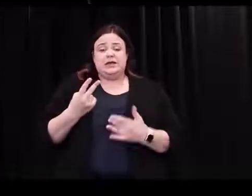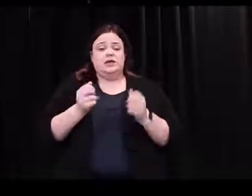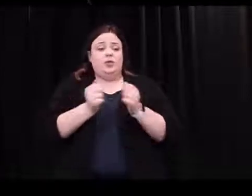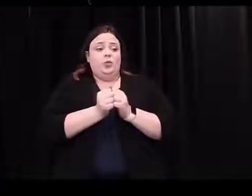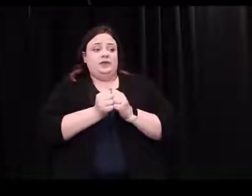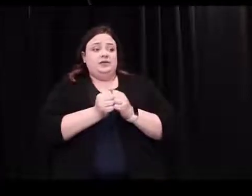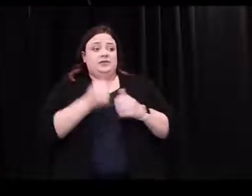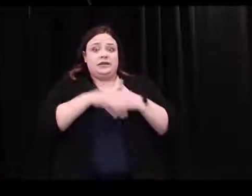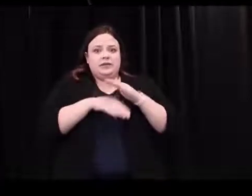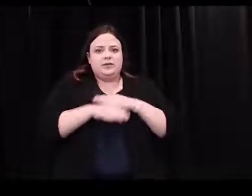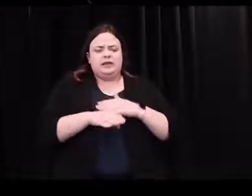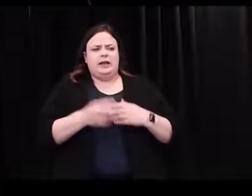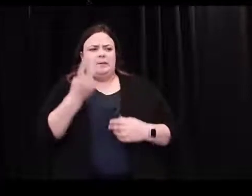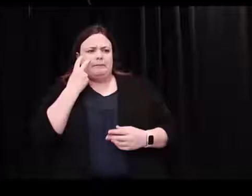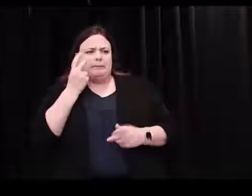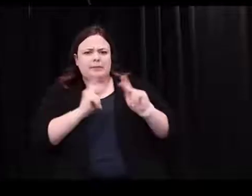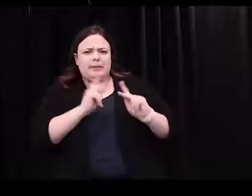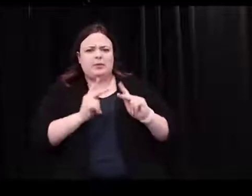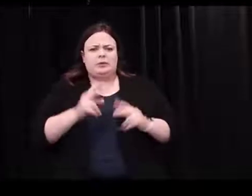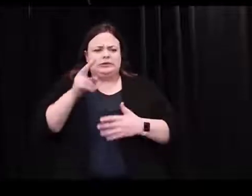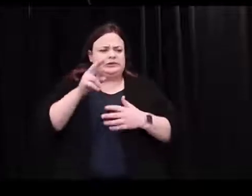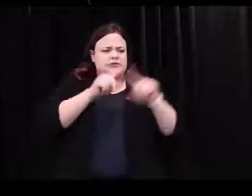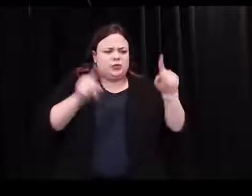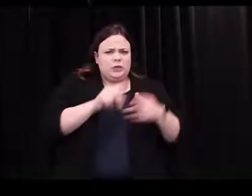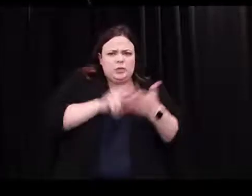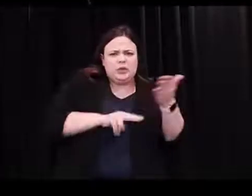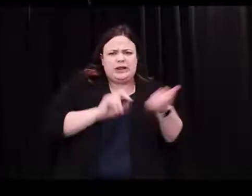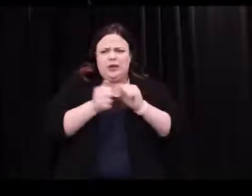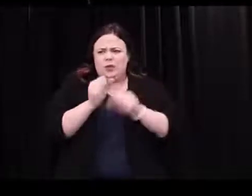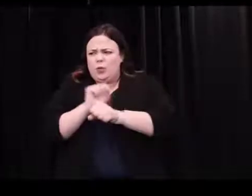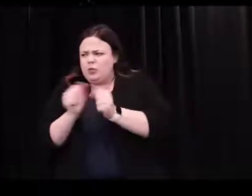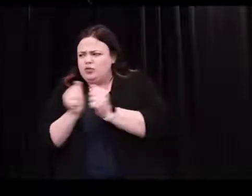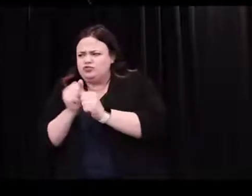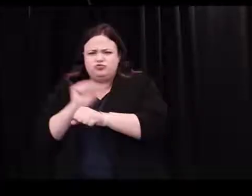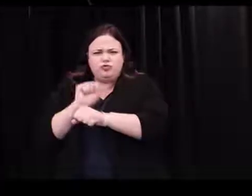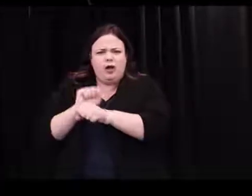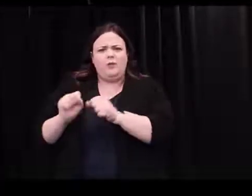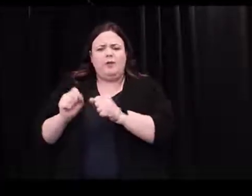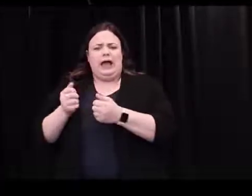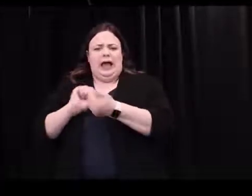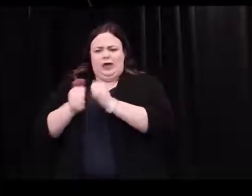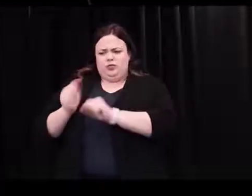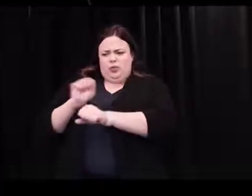blind people. How does this work on JAWS? How does this going to work if a person is not using,